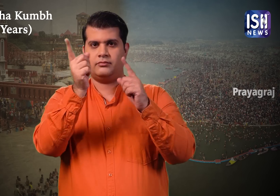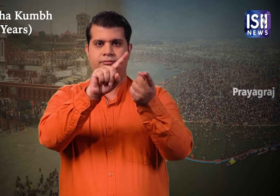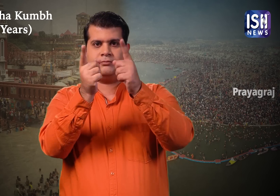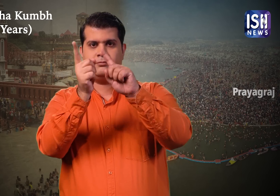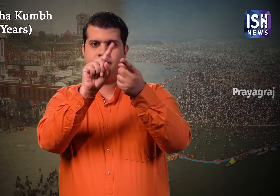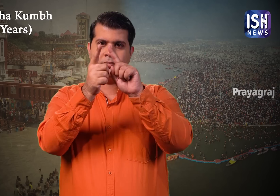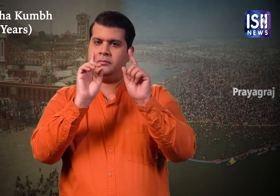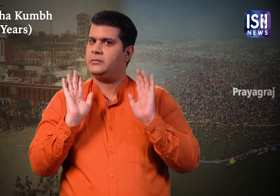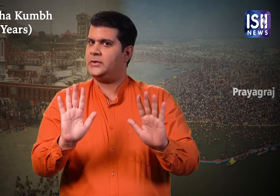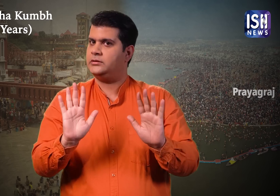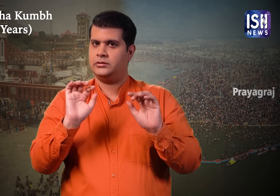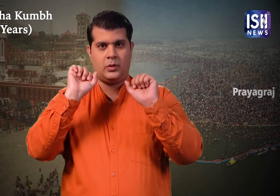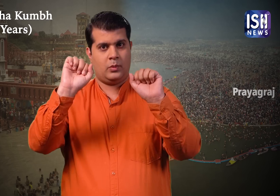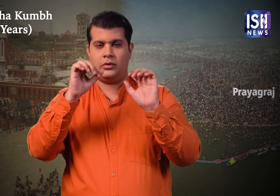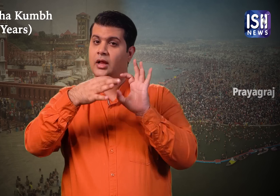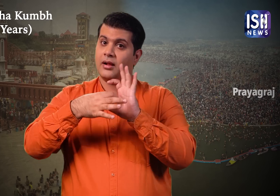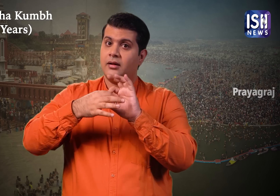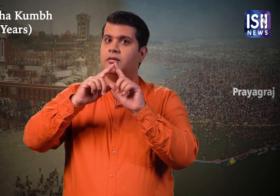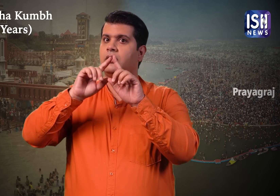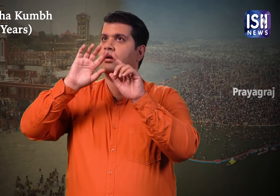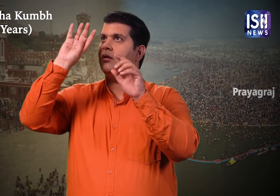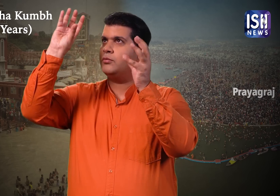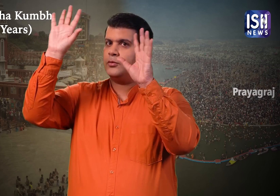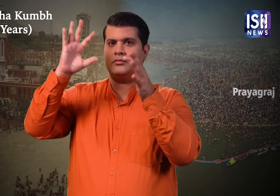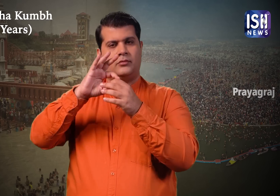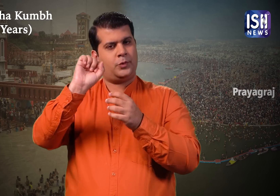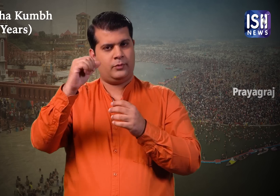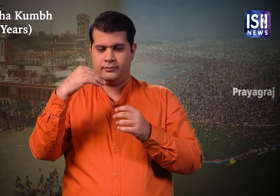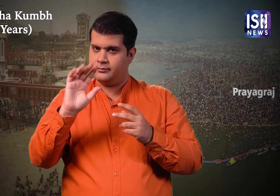It takes place consecutively at both these locations, based on the planetary positions.